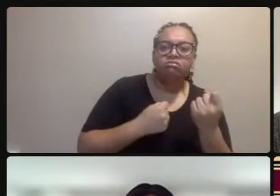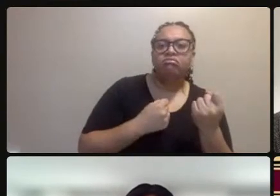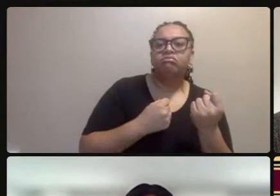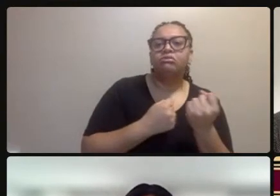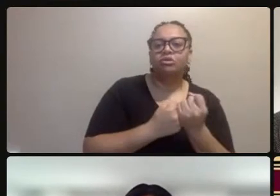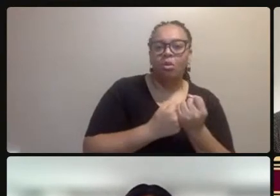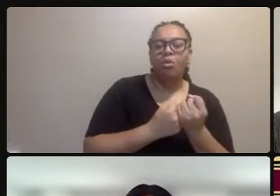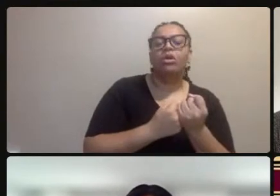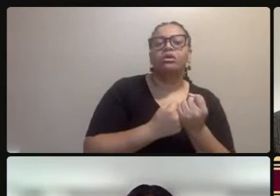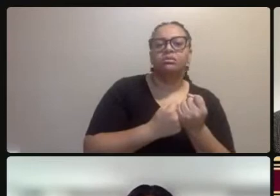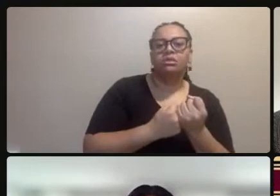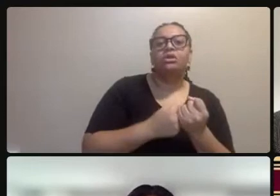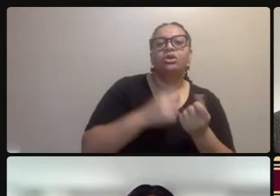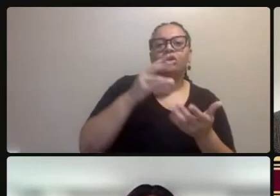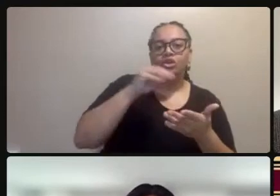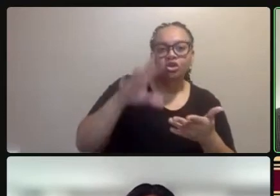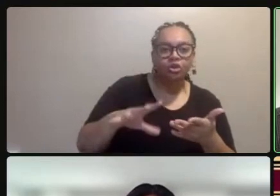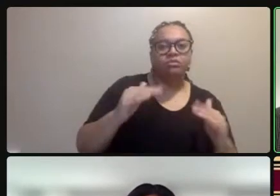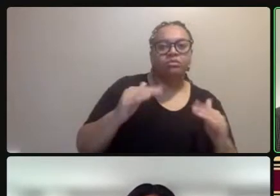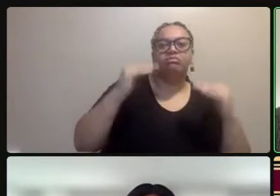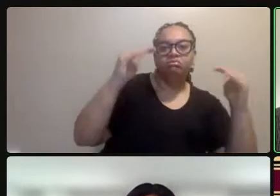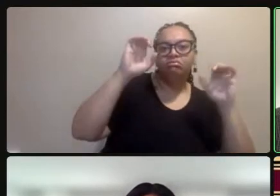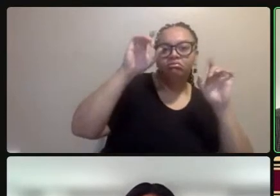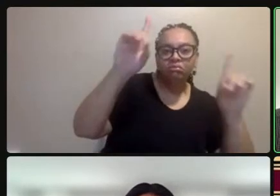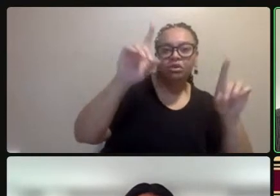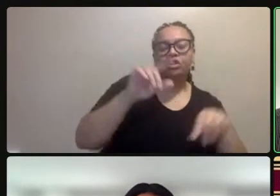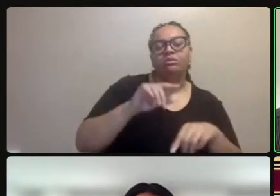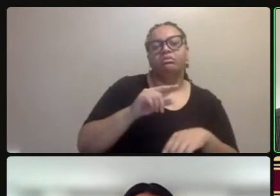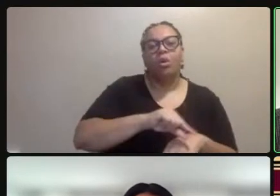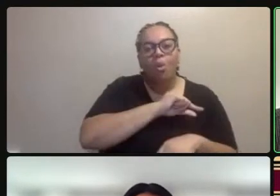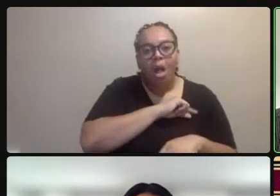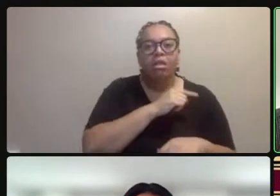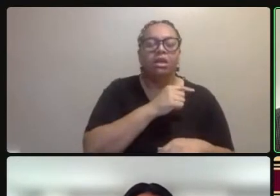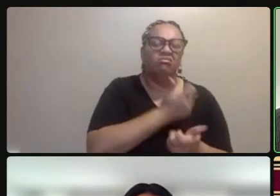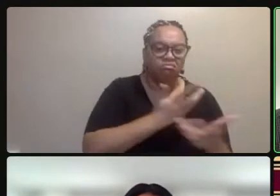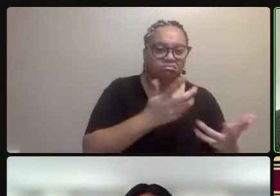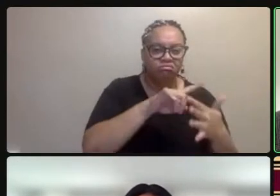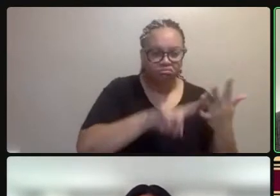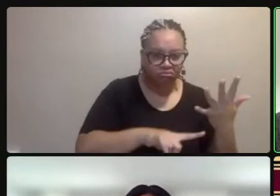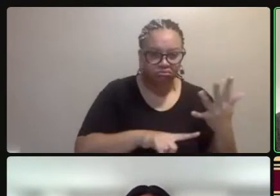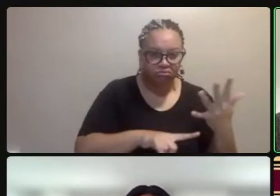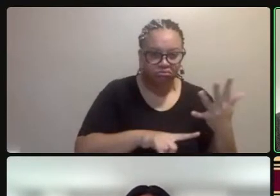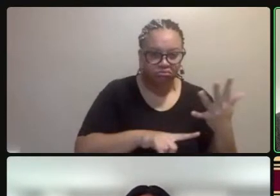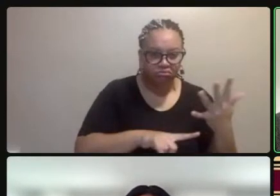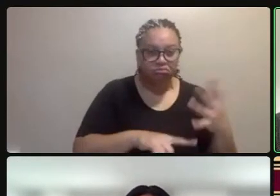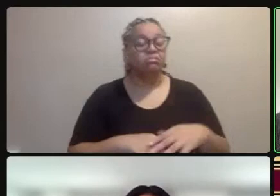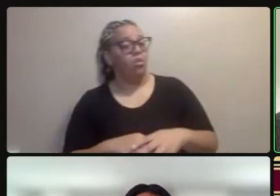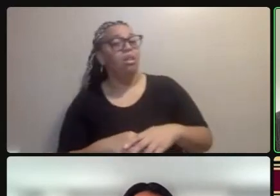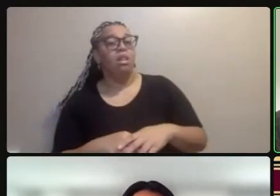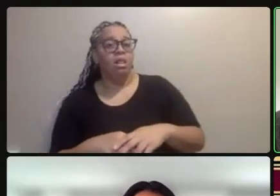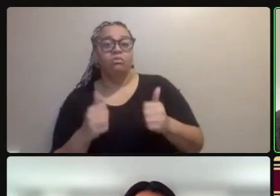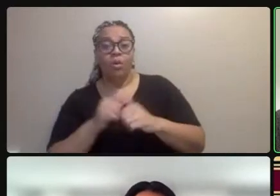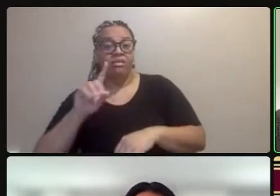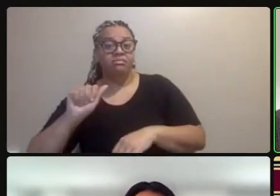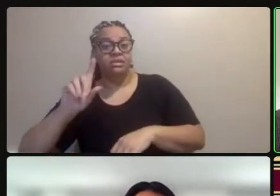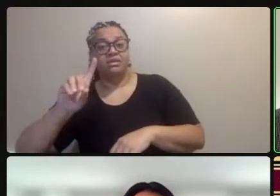YOU DEVELOP POLICY THAT MITIGATES BIASES AND KEEPS THE FOCUS ON OUR STUDENT SAFETY WELL-BEING AND HIGH QUALITY